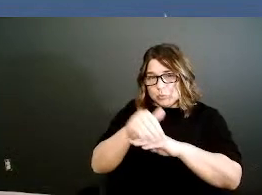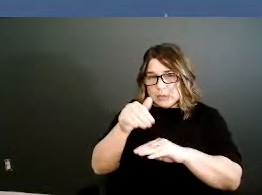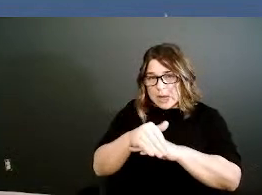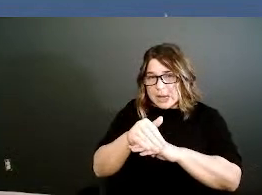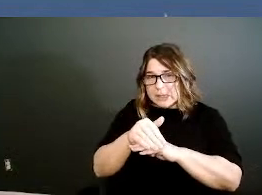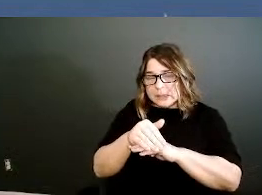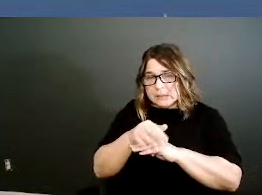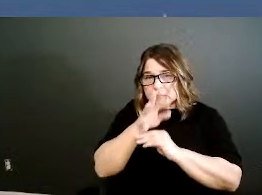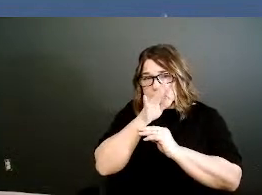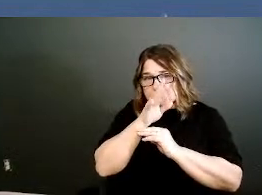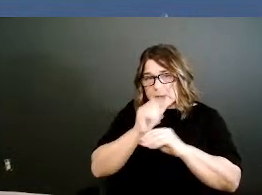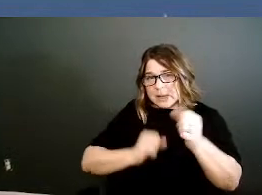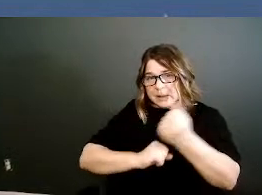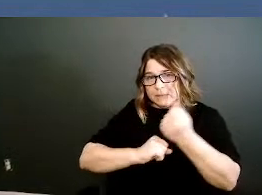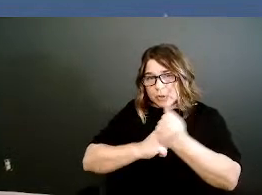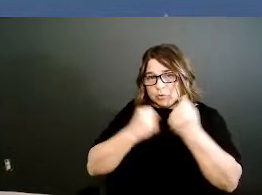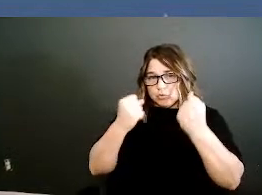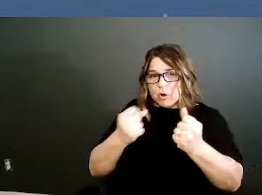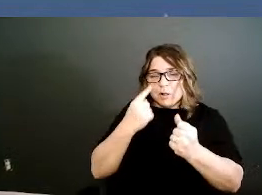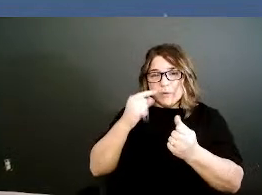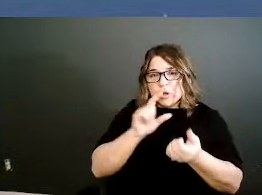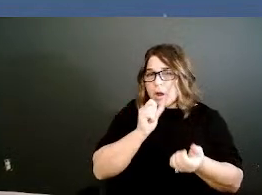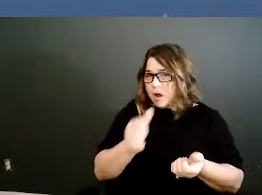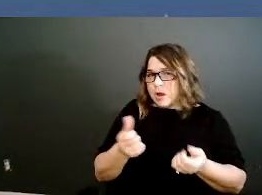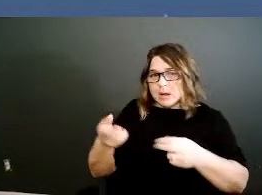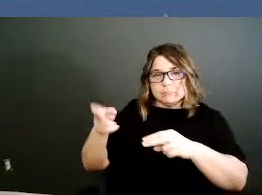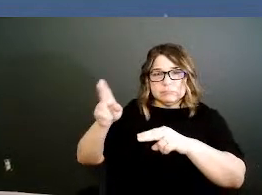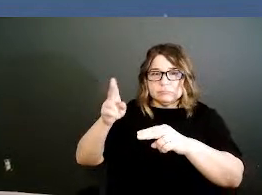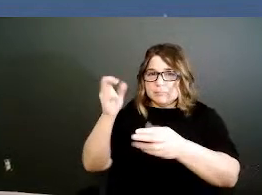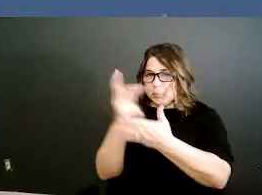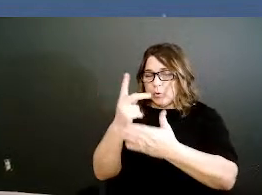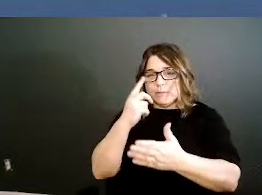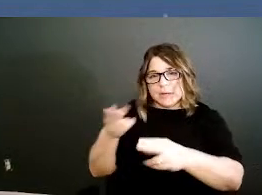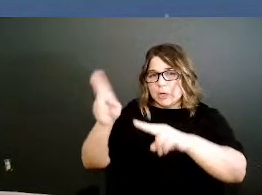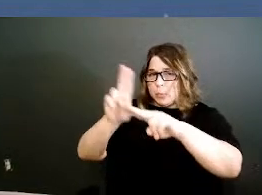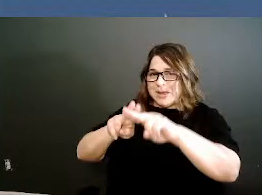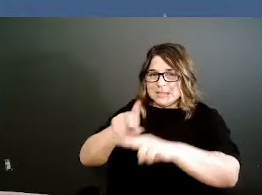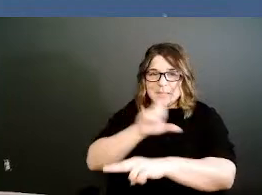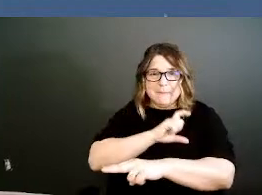FUNDING INSTEAD PROVEN NON-POLICE ALTERNATIVES. AND I ALSO WANT TO SPEAK MORE DIRECTLY TO THE PEOPLE